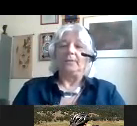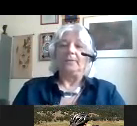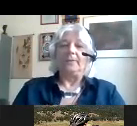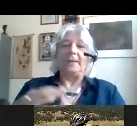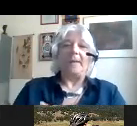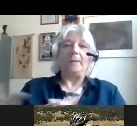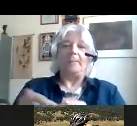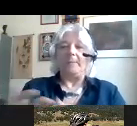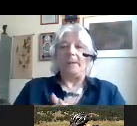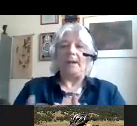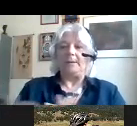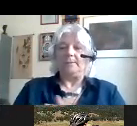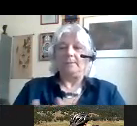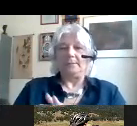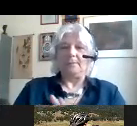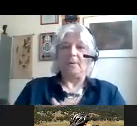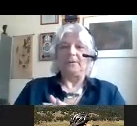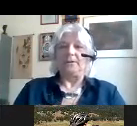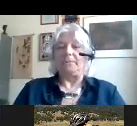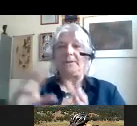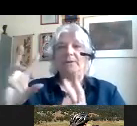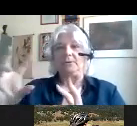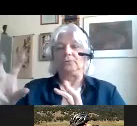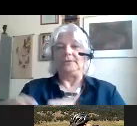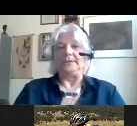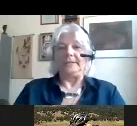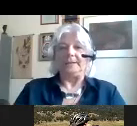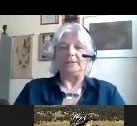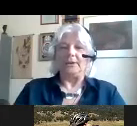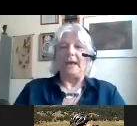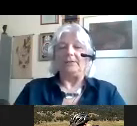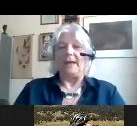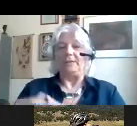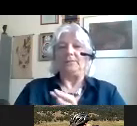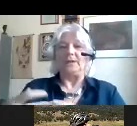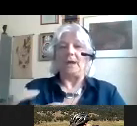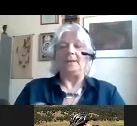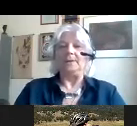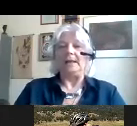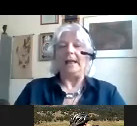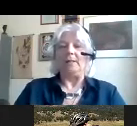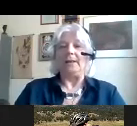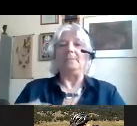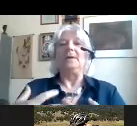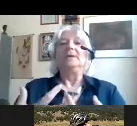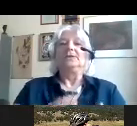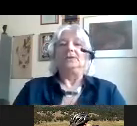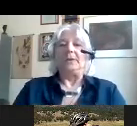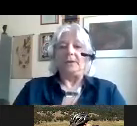So they may not want to be culturally distinct, so you have to have some time to allow them to get used